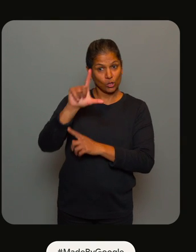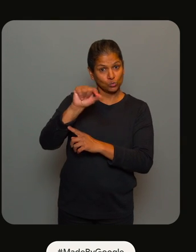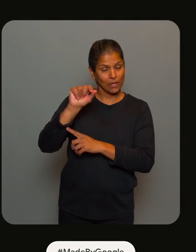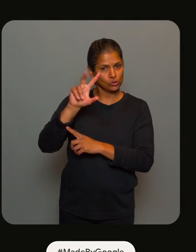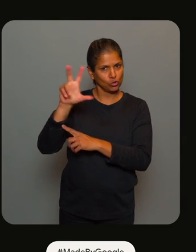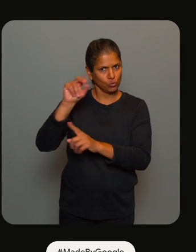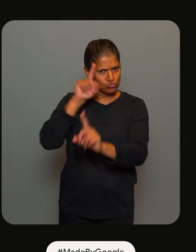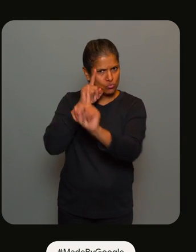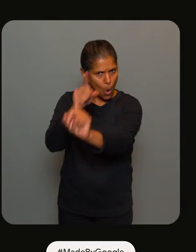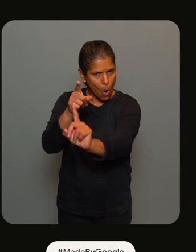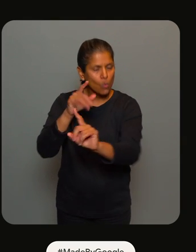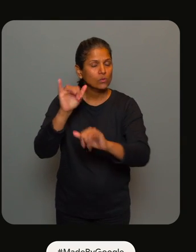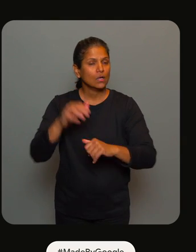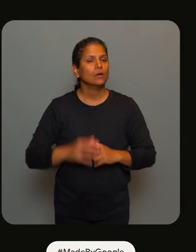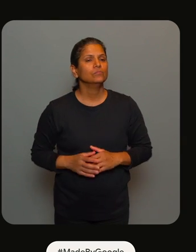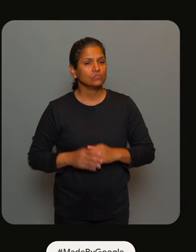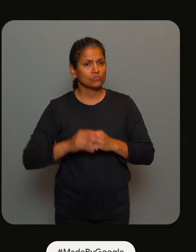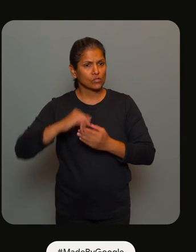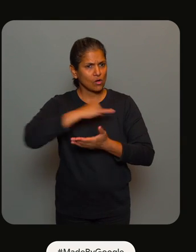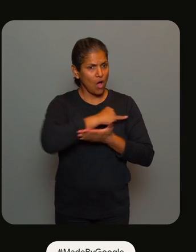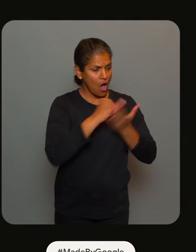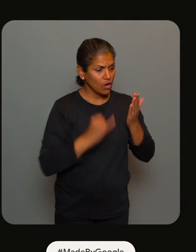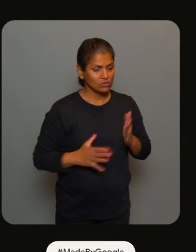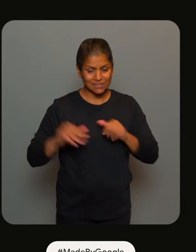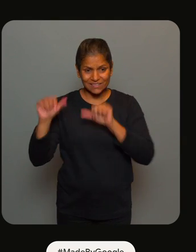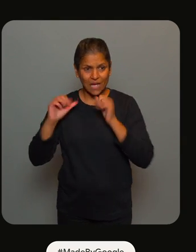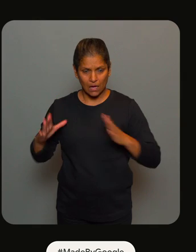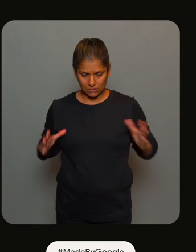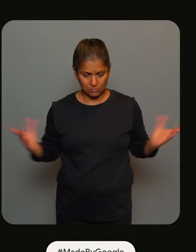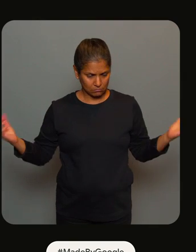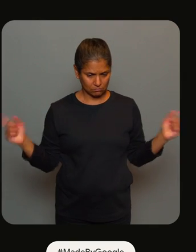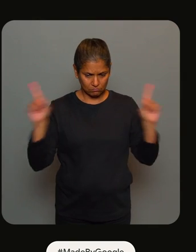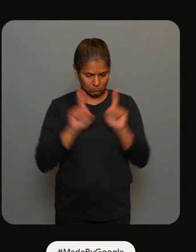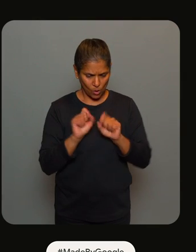combine art and science to reimagine every single element